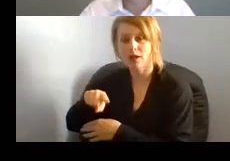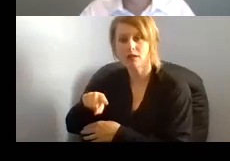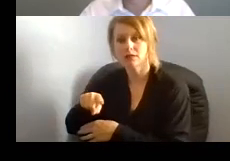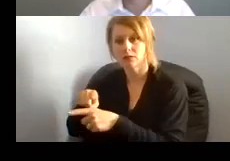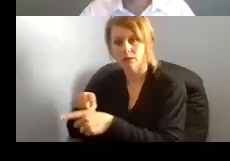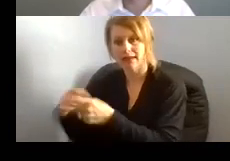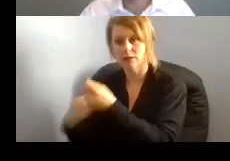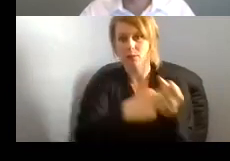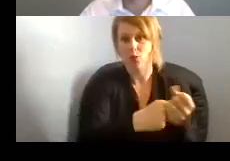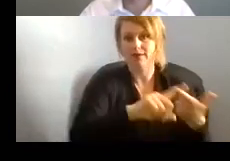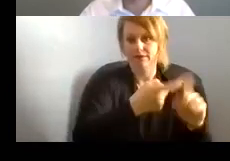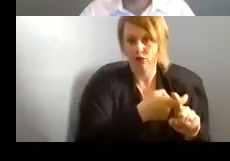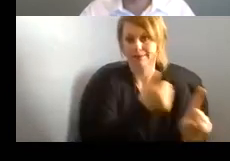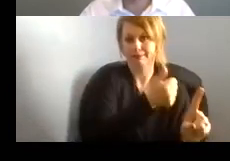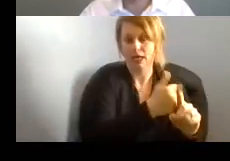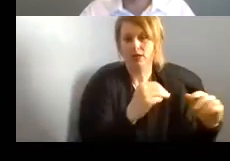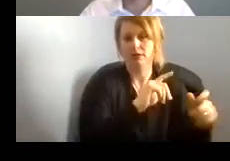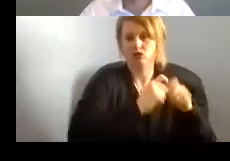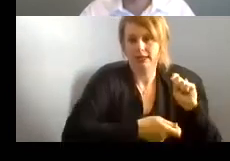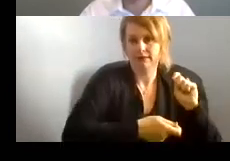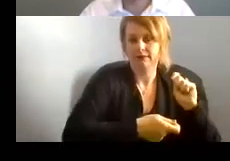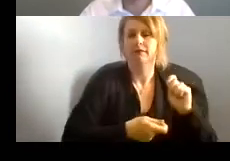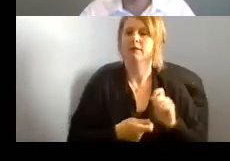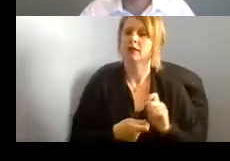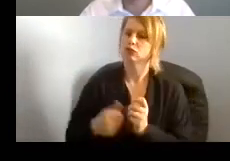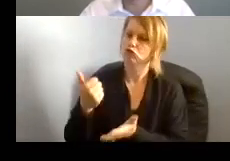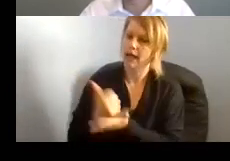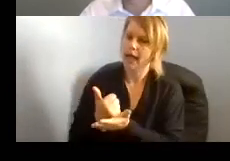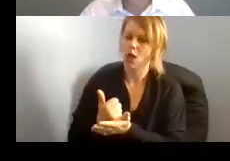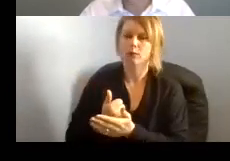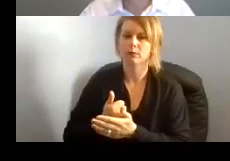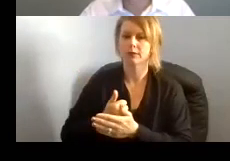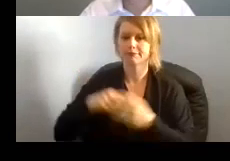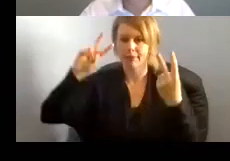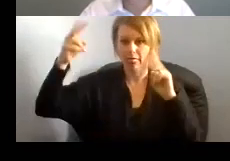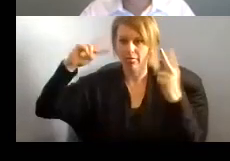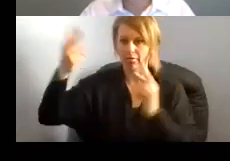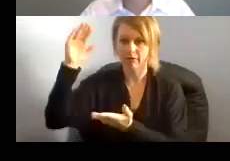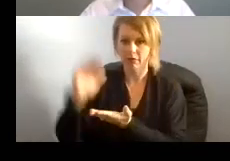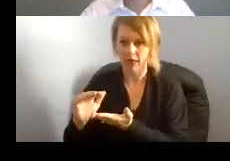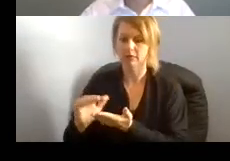my correcting misinformation and misunderstandings and helping students understand how to be supportive of their peer – for example,